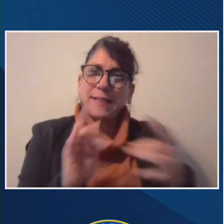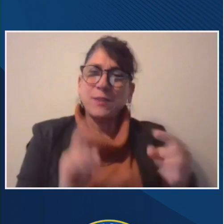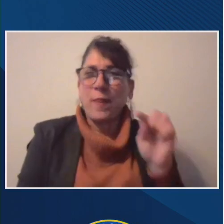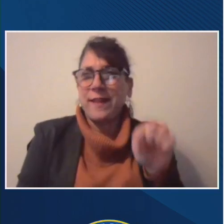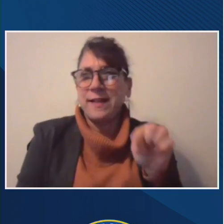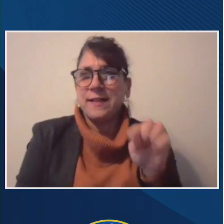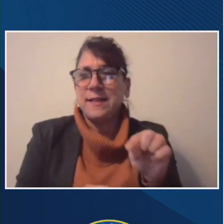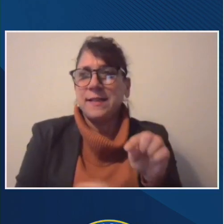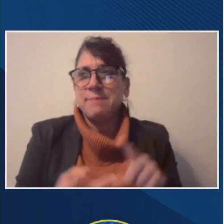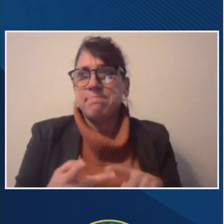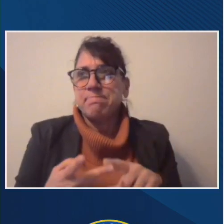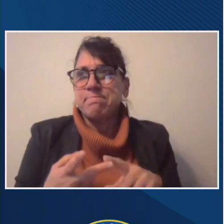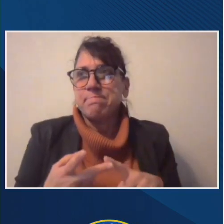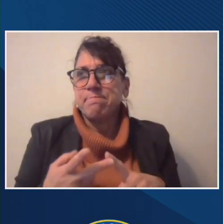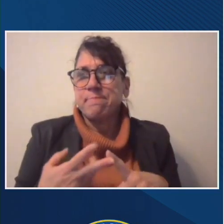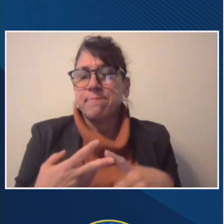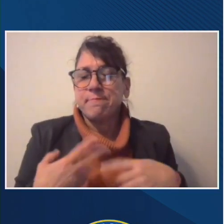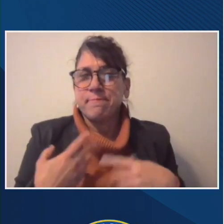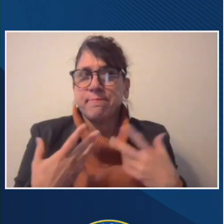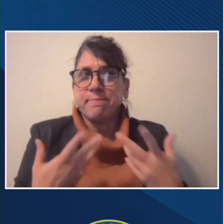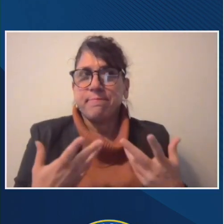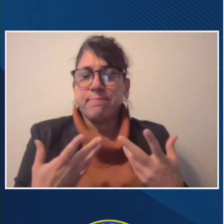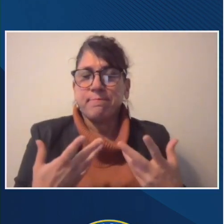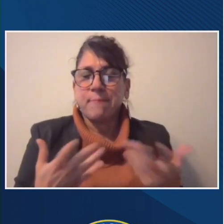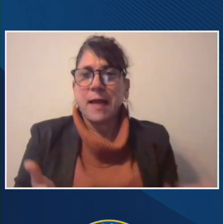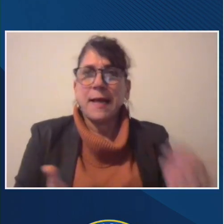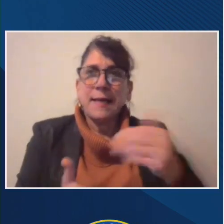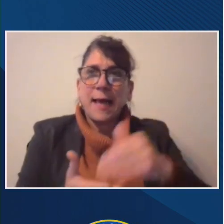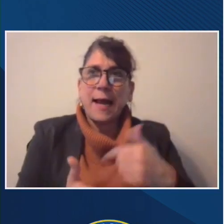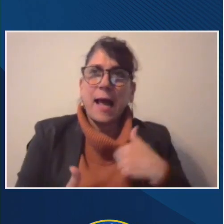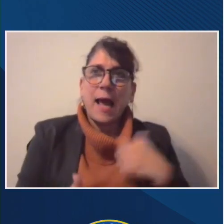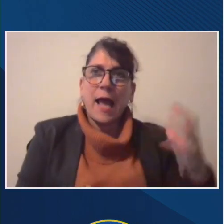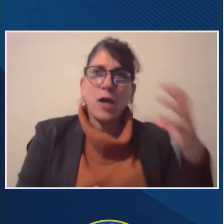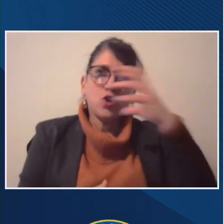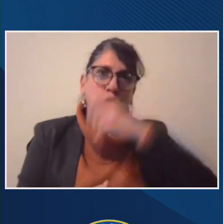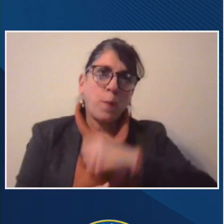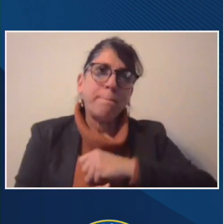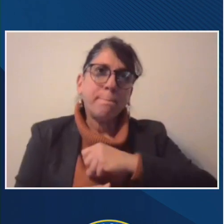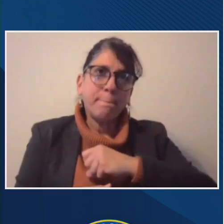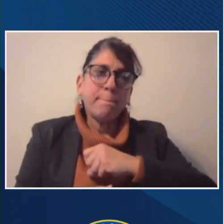So once again, I'm assuming from a